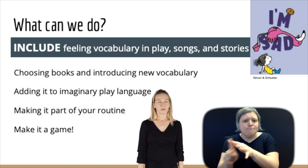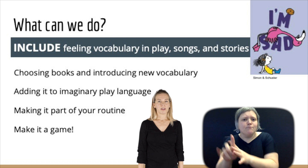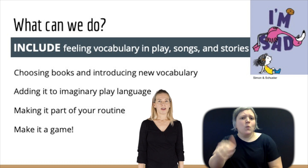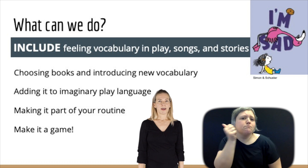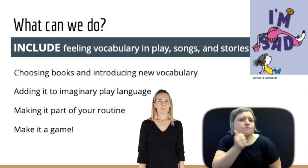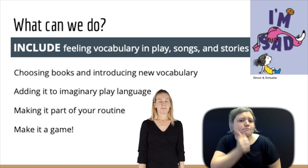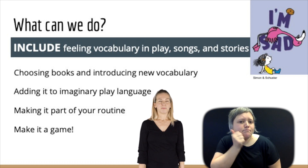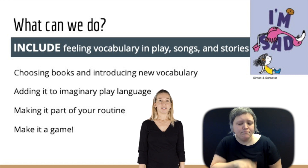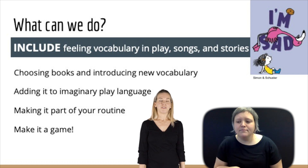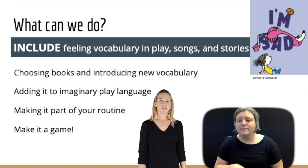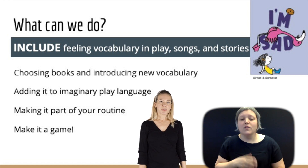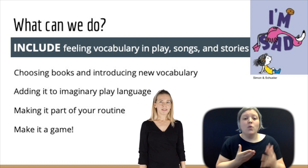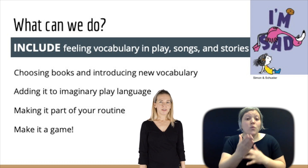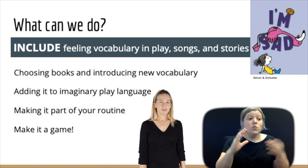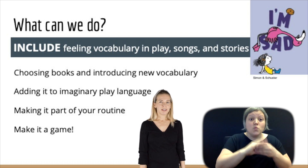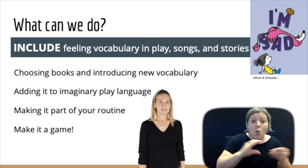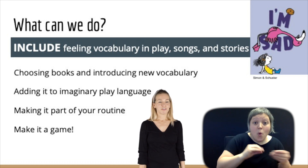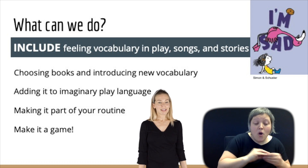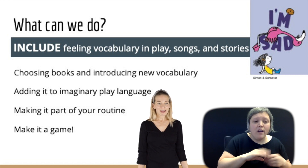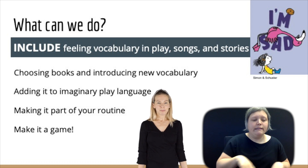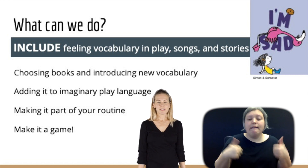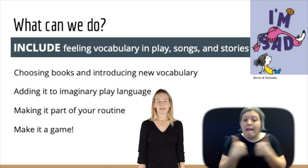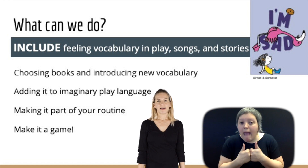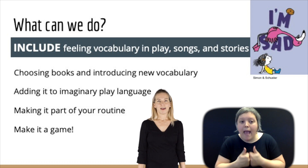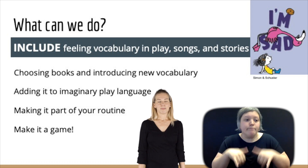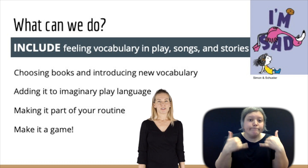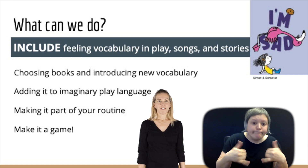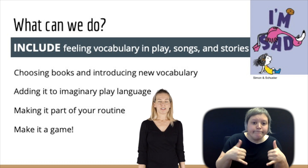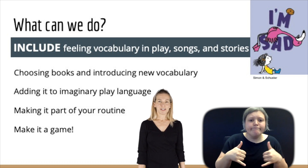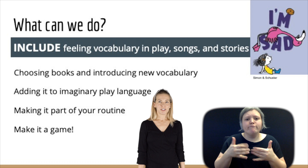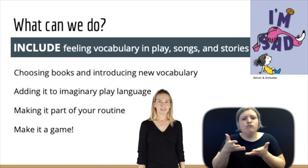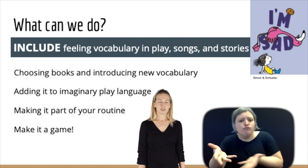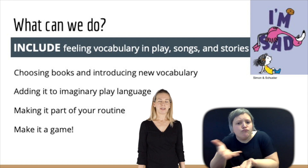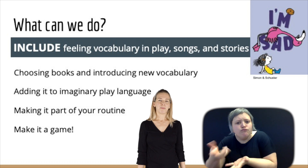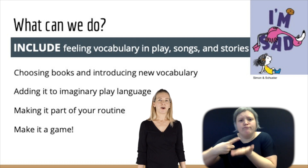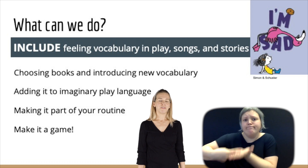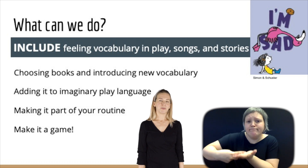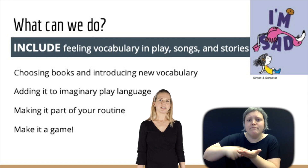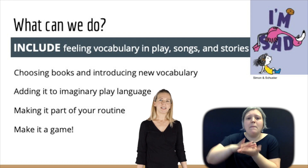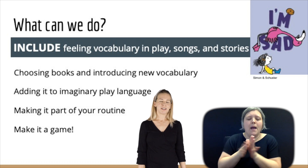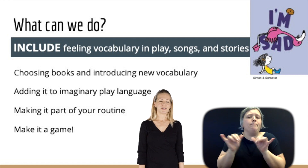So, in different stories that you read, in different games, just conversations, it'll become part of your routine.